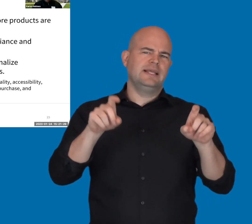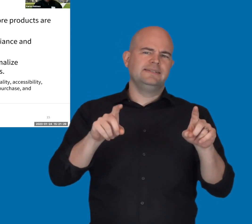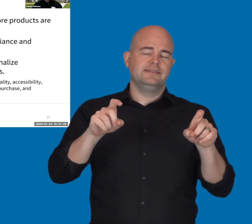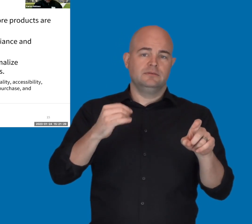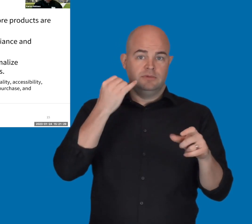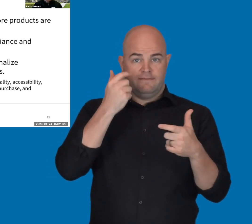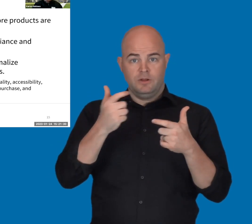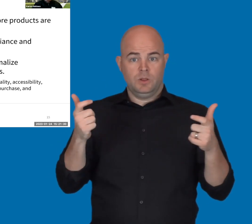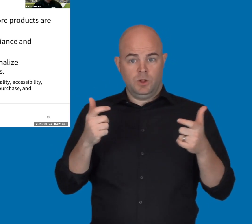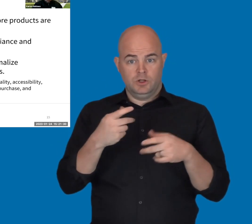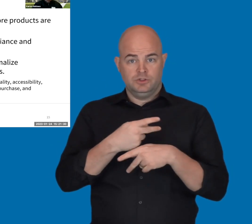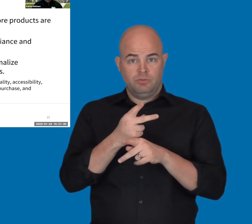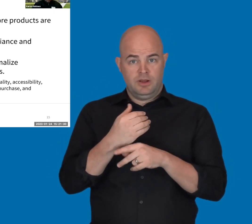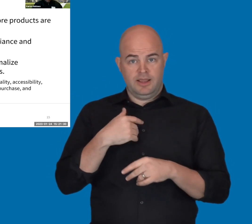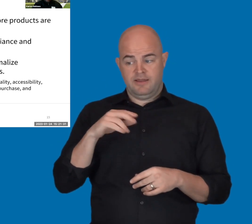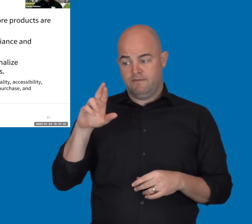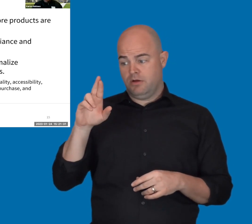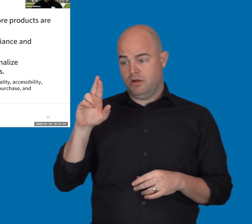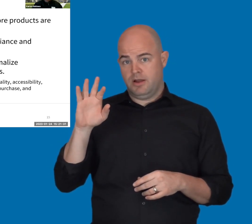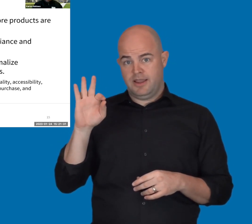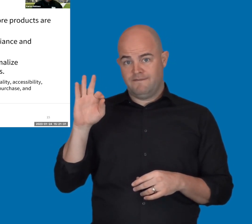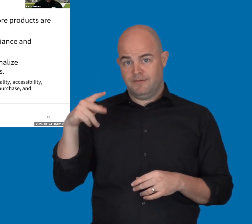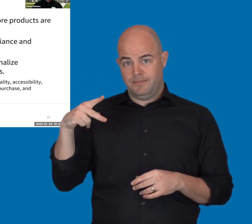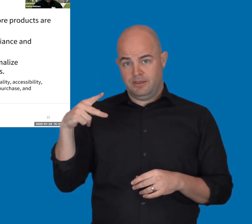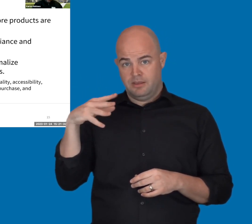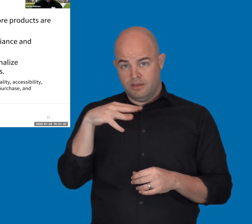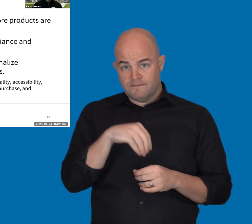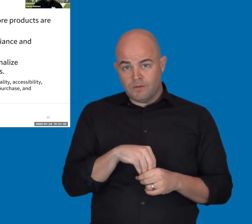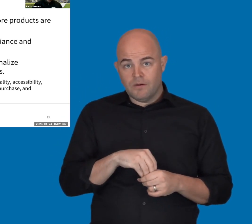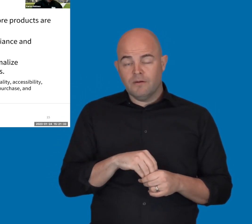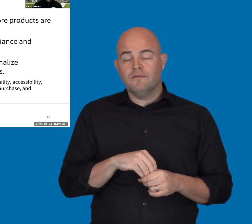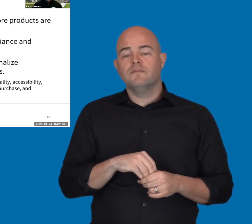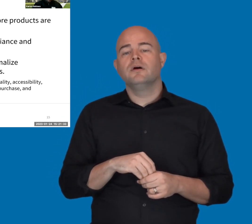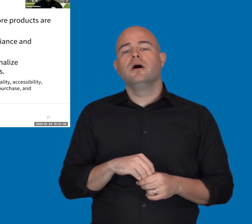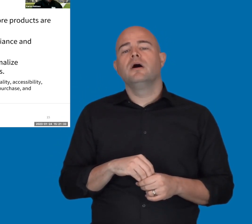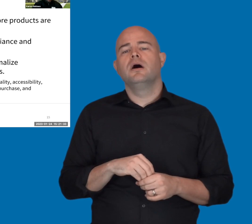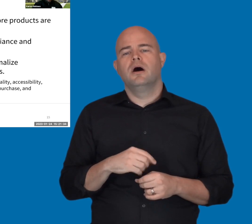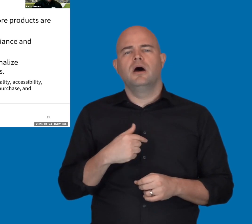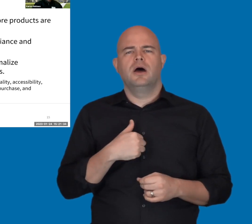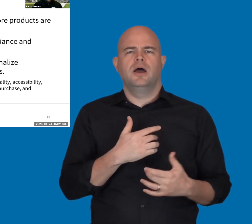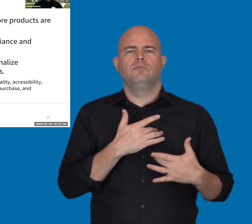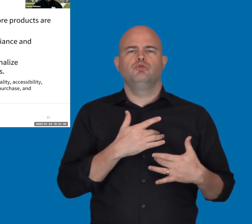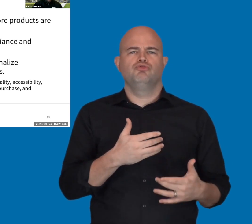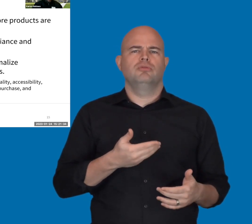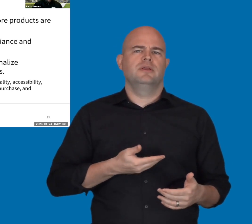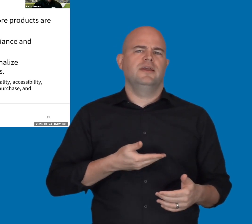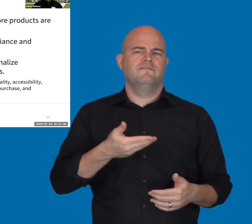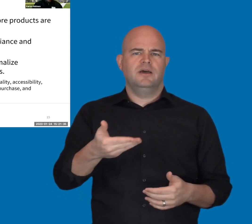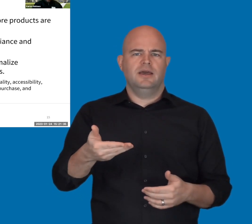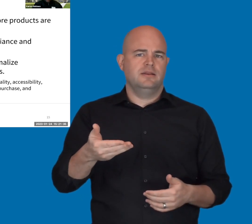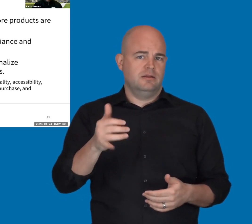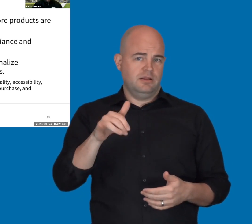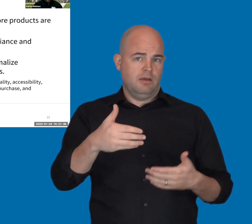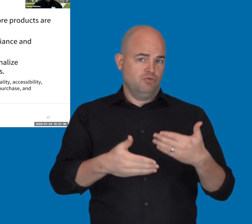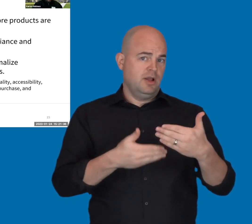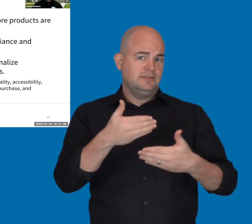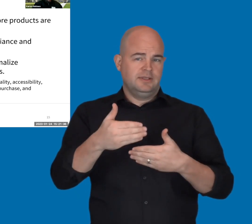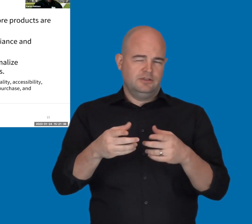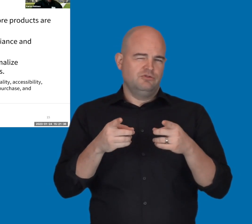So, if anybody saw the presentation earlier on procurement that was held today, absolutely excellent